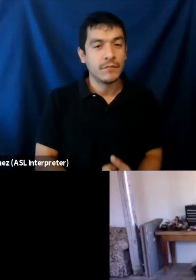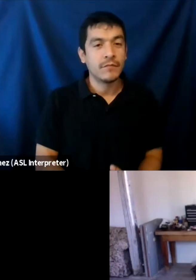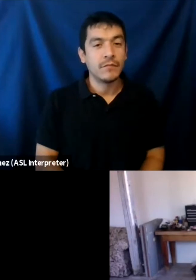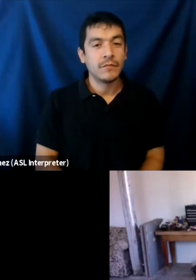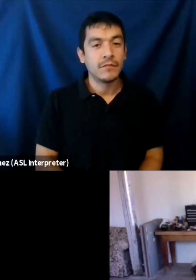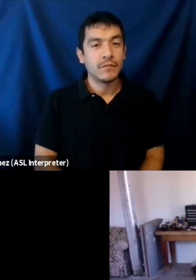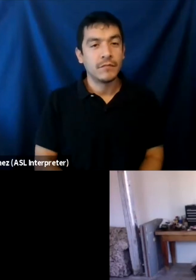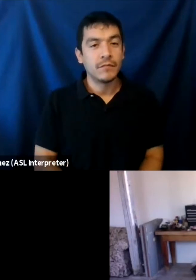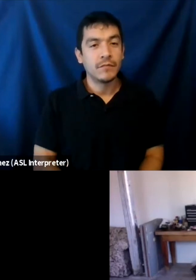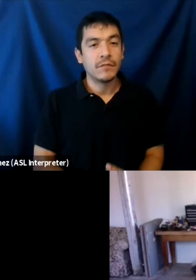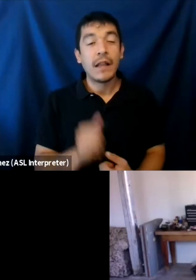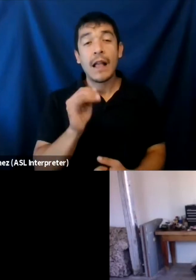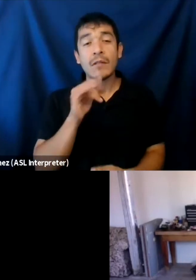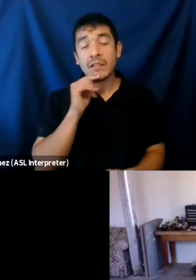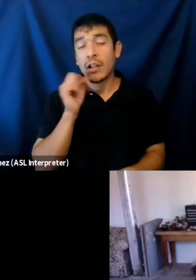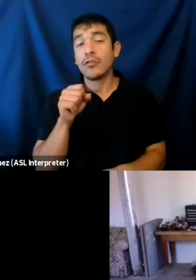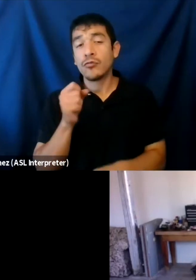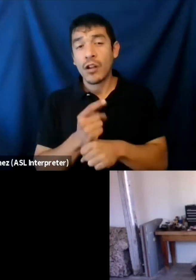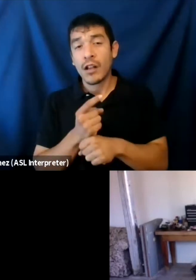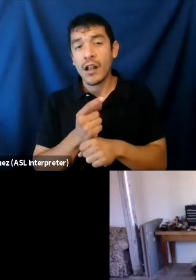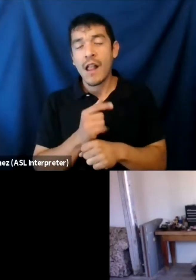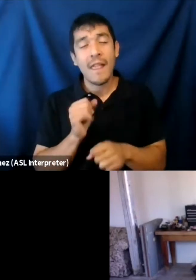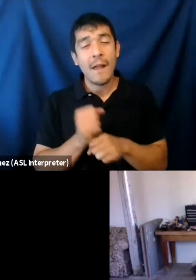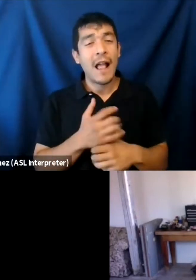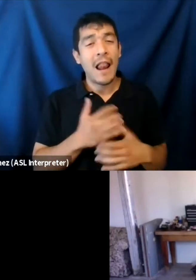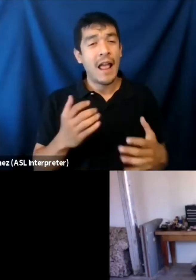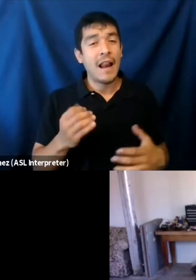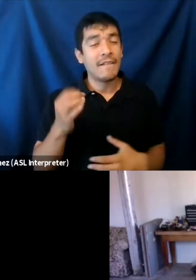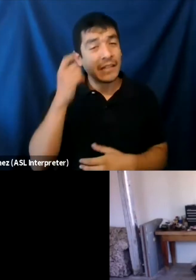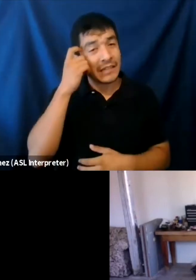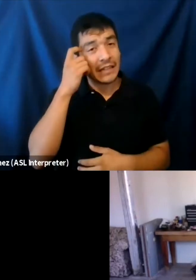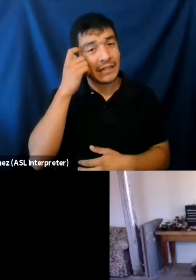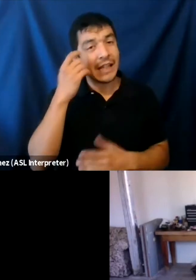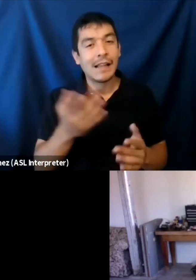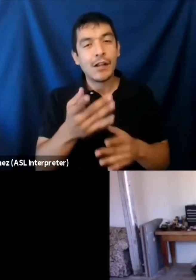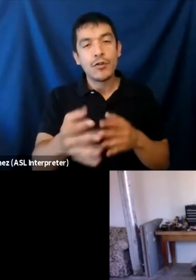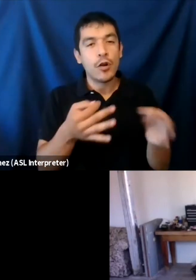Right, that makes a lot of sense. Like now that I'm hearing you explain, I'm kind of picturing that you're a filmmaker